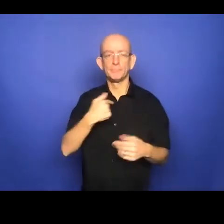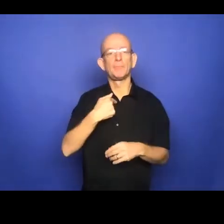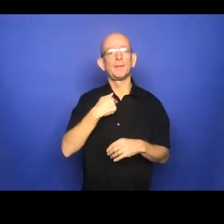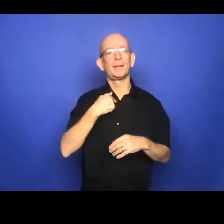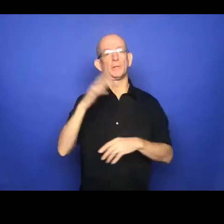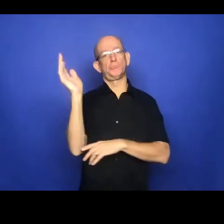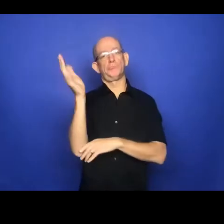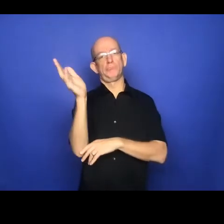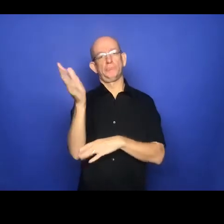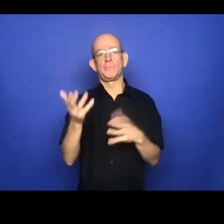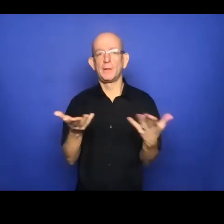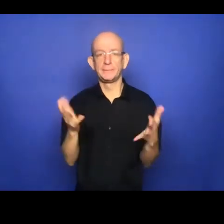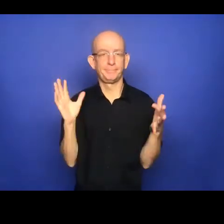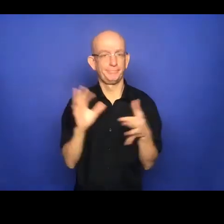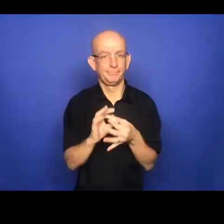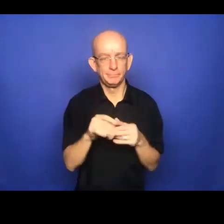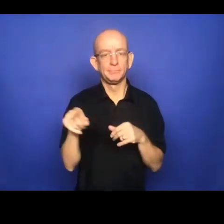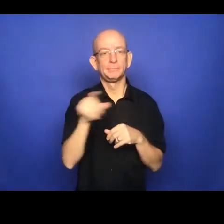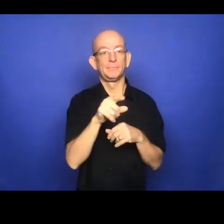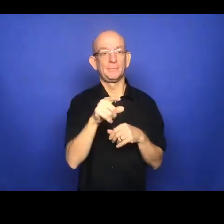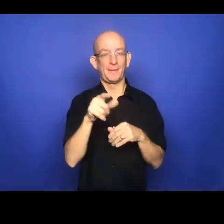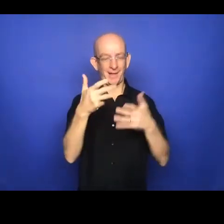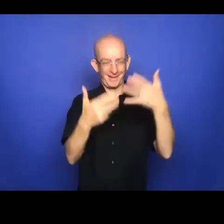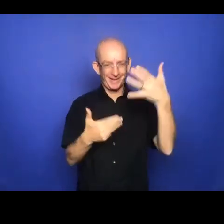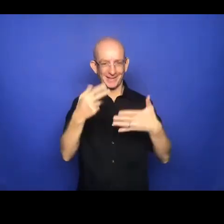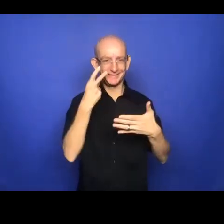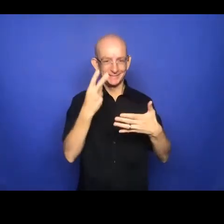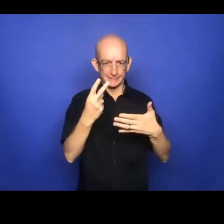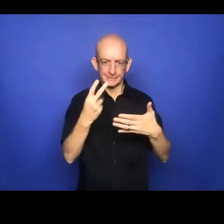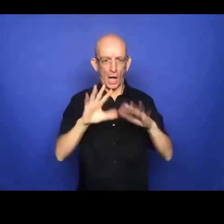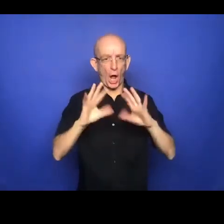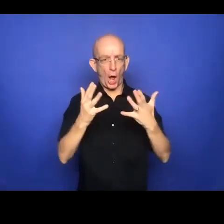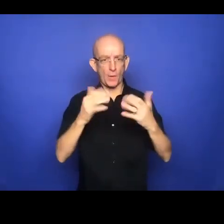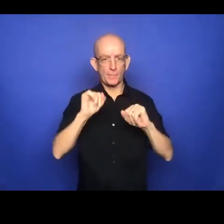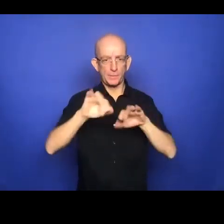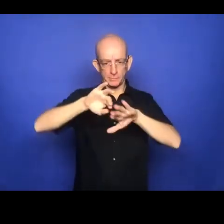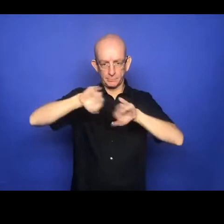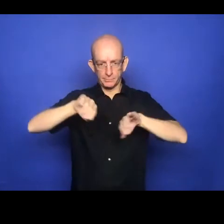disaggregated data and why it is critical for inclusive emergency